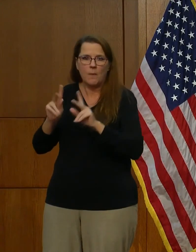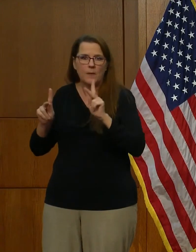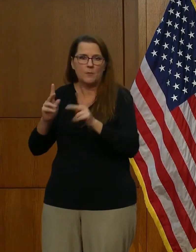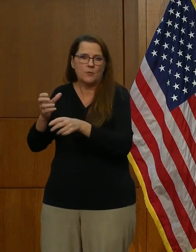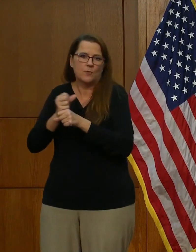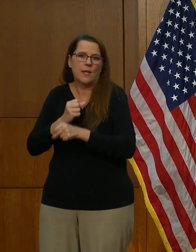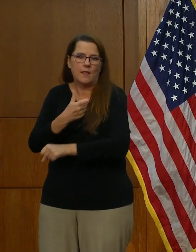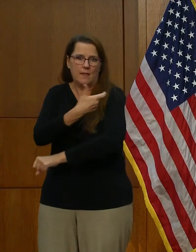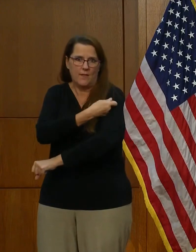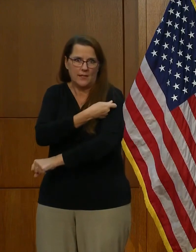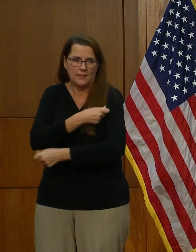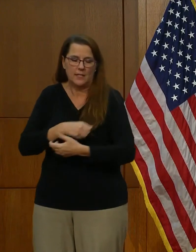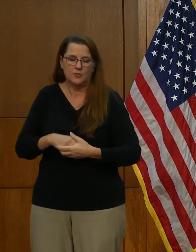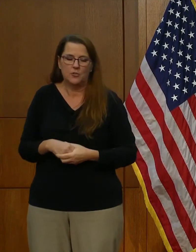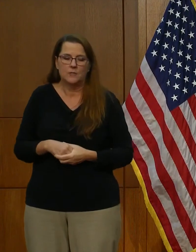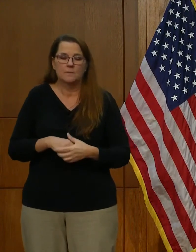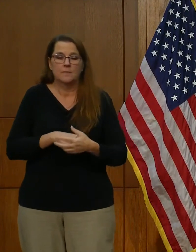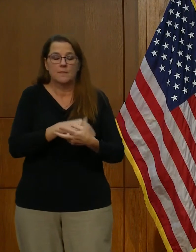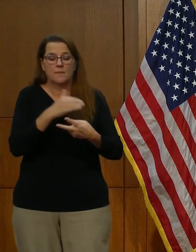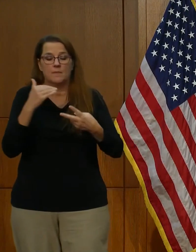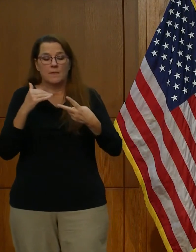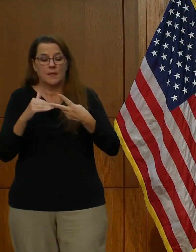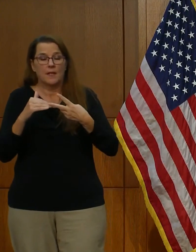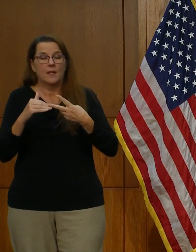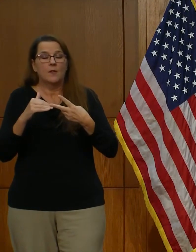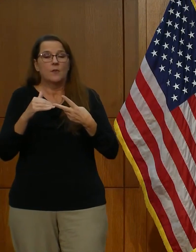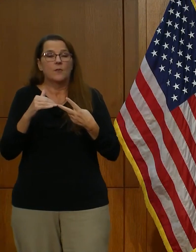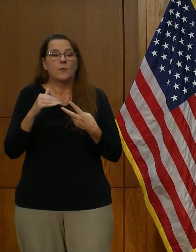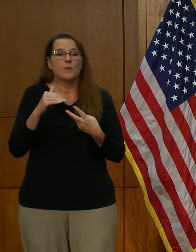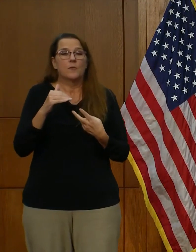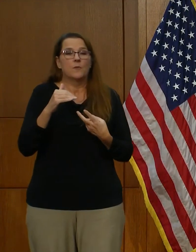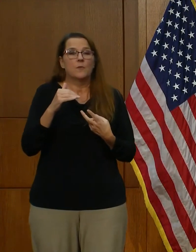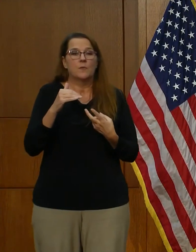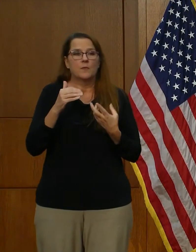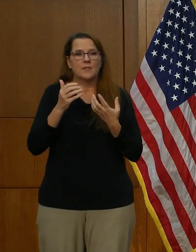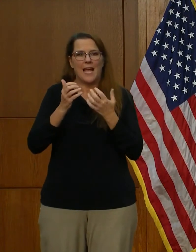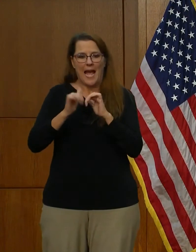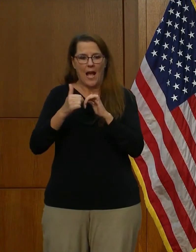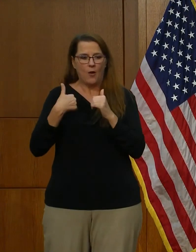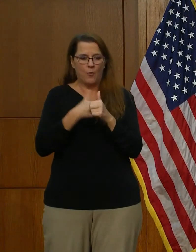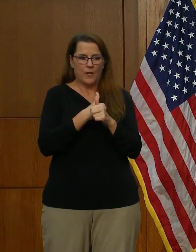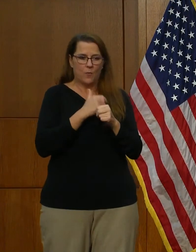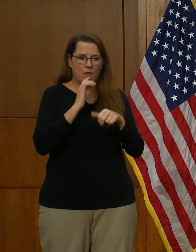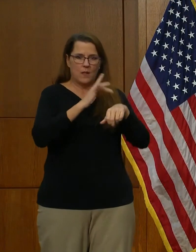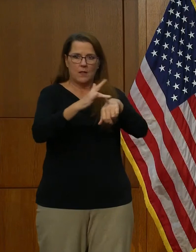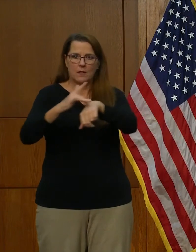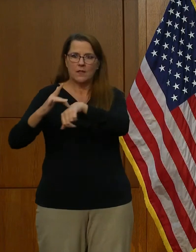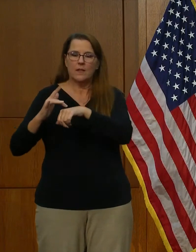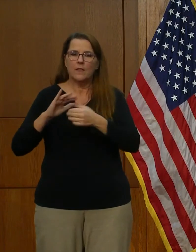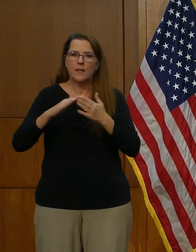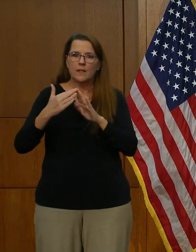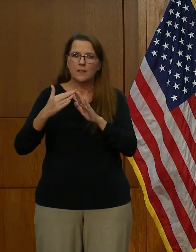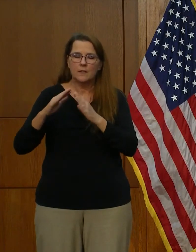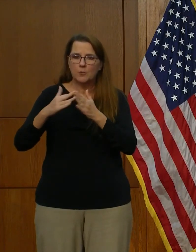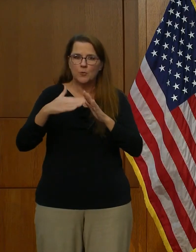HELP MOVE MORE PEOPLE TO MAKE THAT DECISION. THE SECOND IS